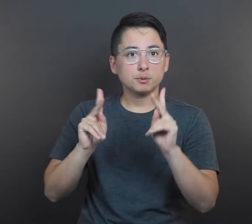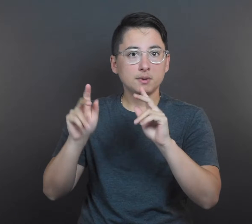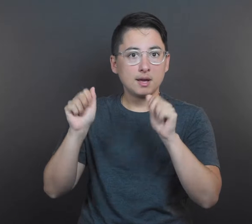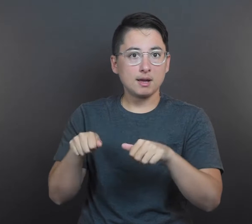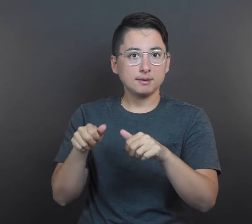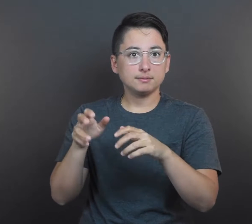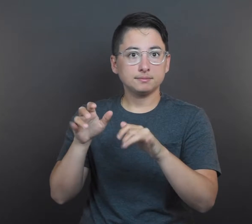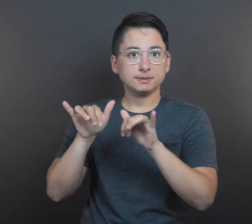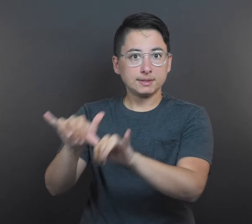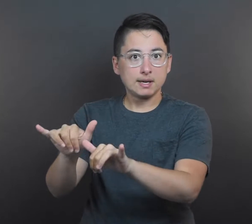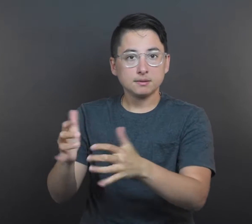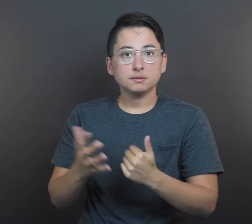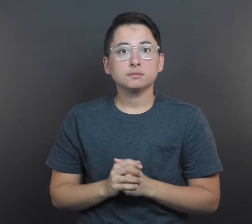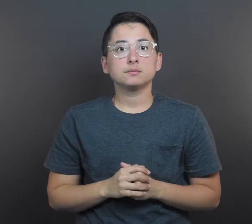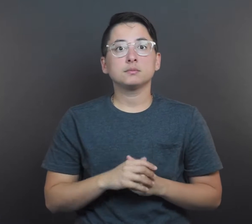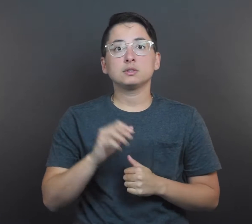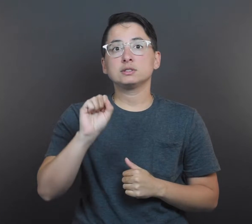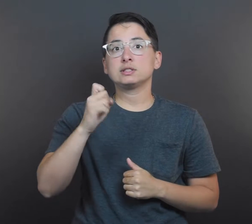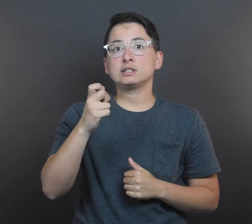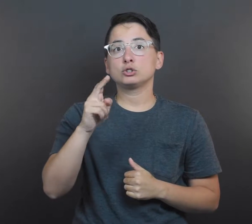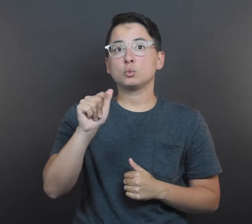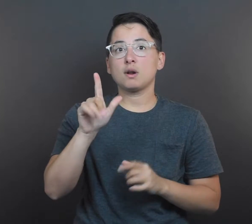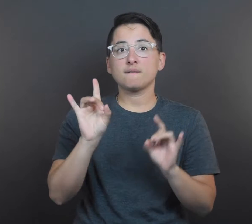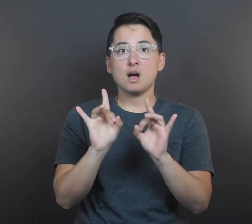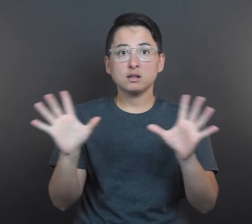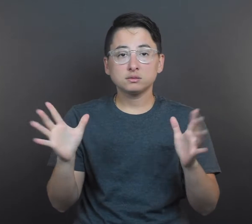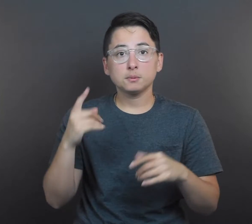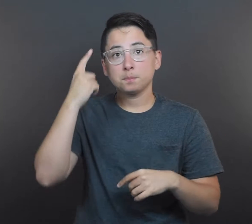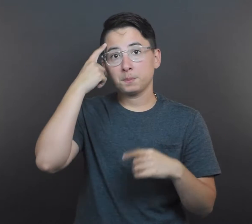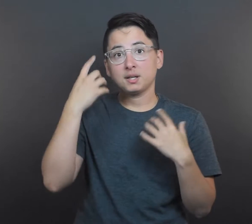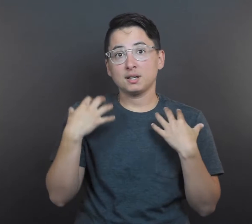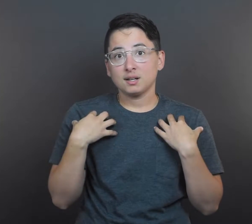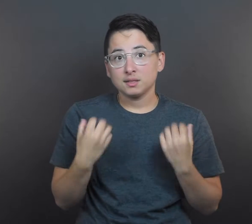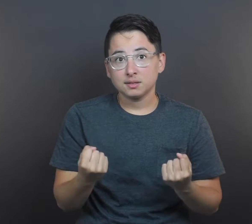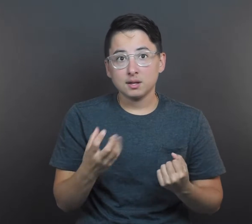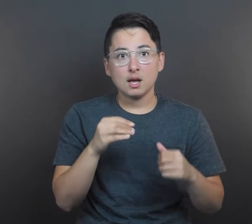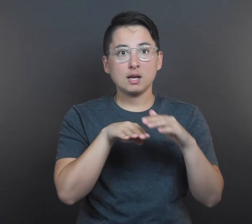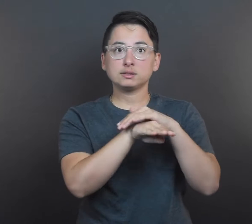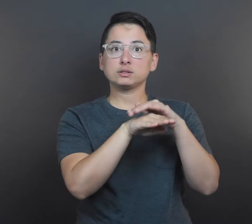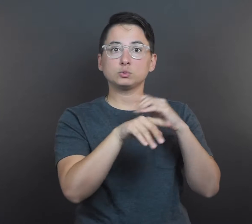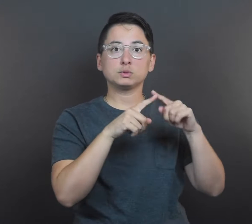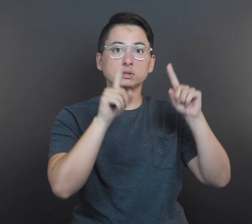Despite these numerous challenges, and keeping staff afloat, the organization was able to